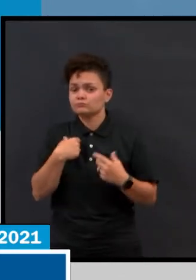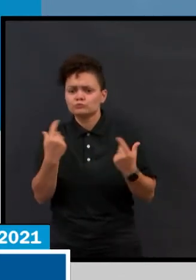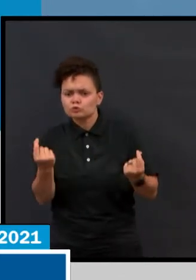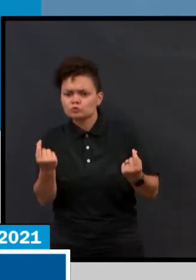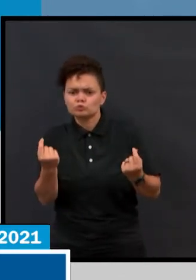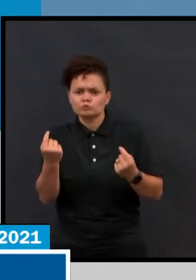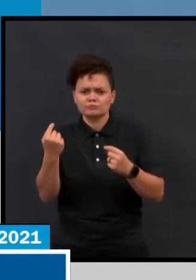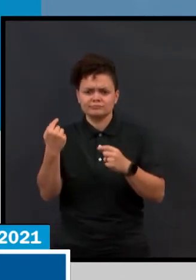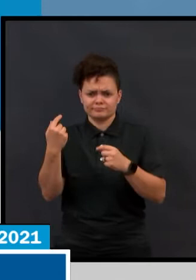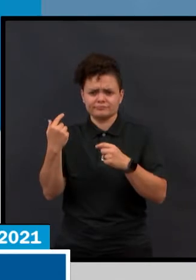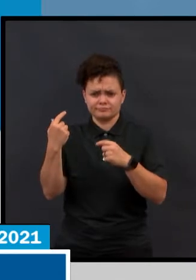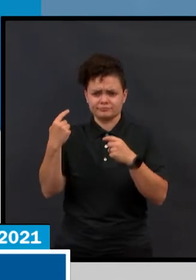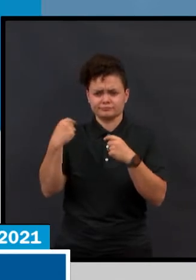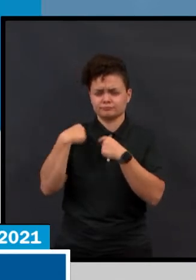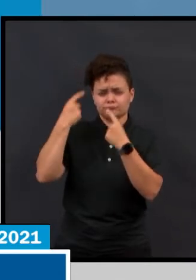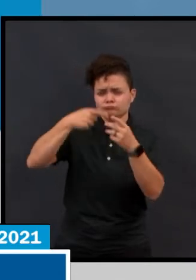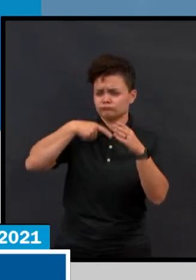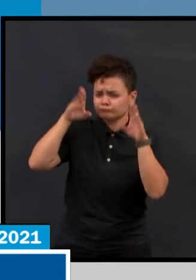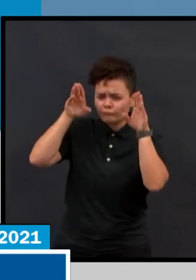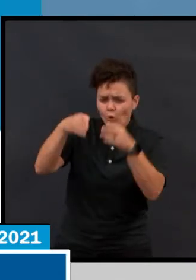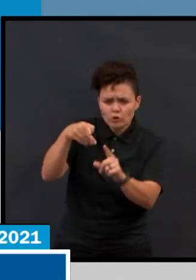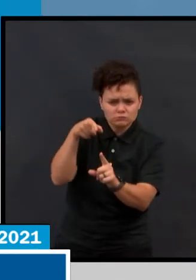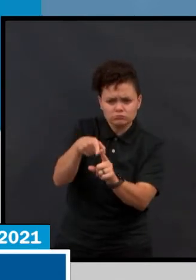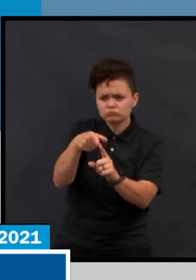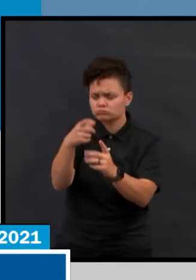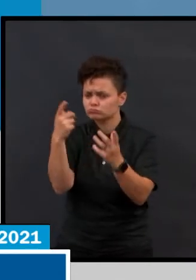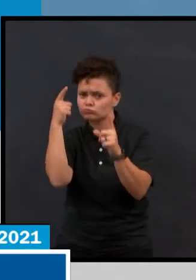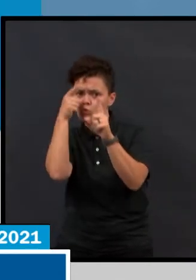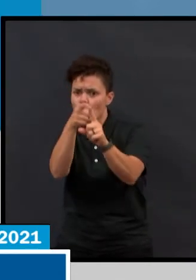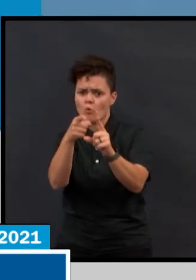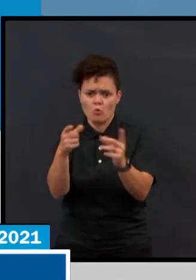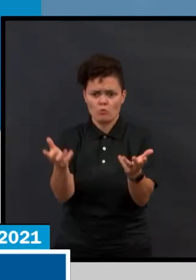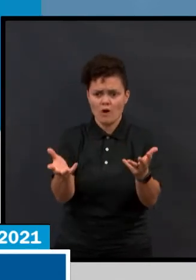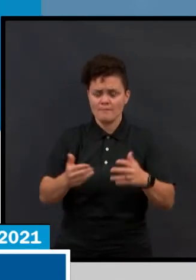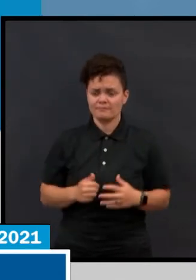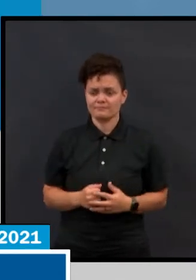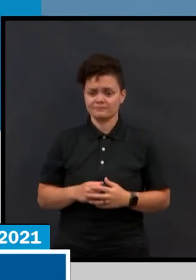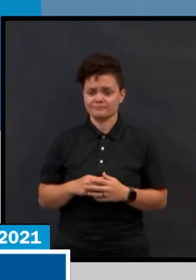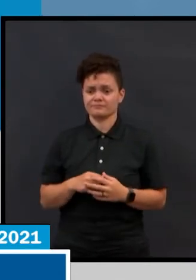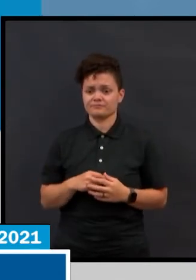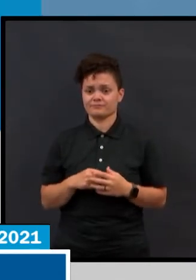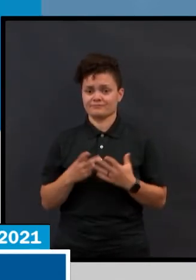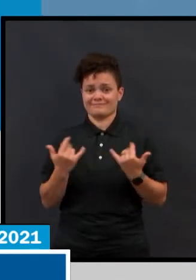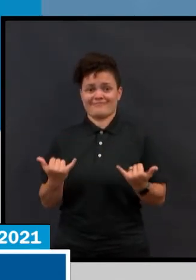going forward we have called uh this this era if you will that we're focused on uh really